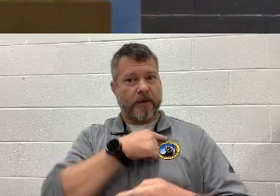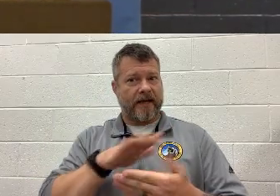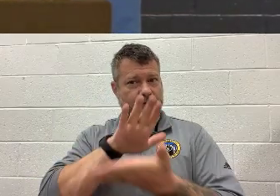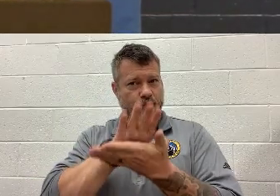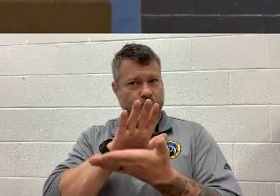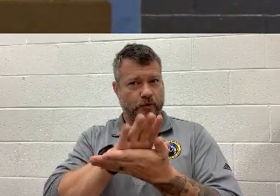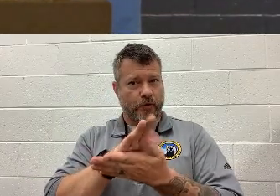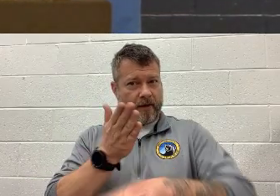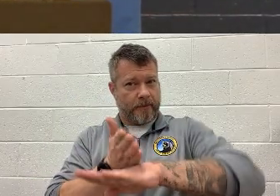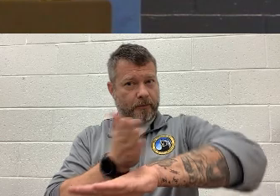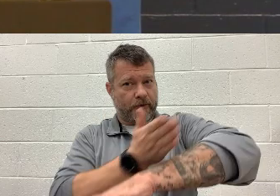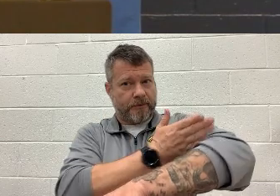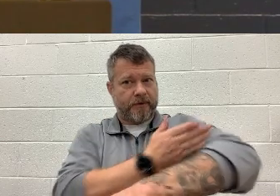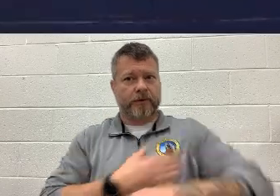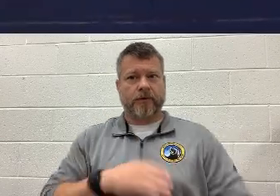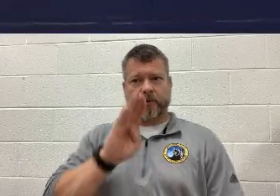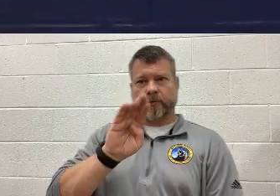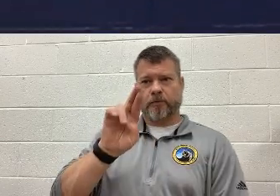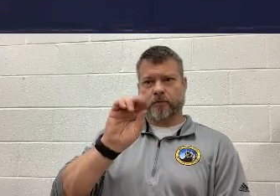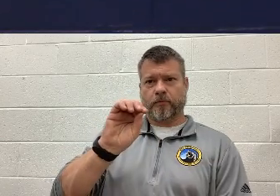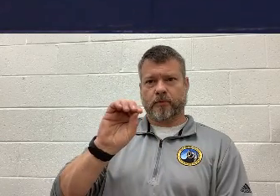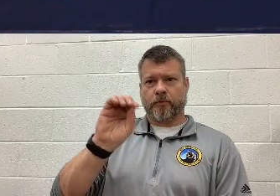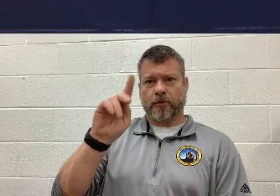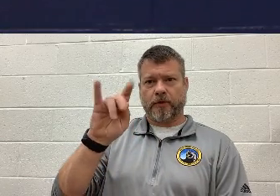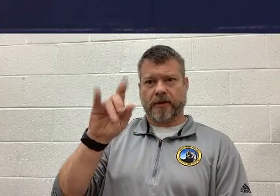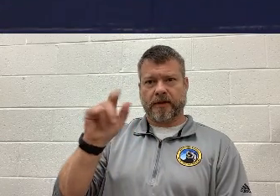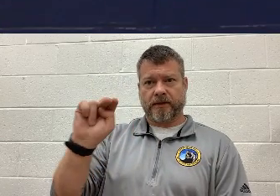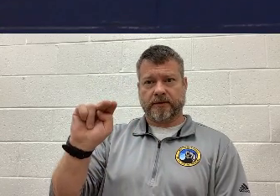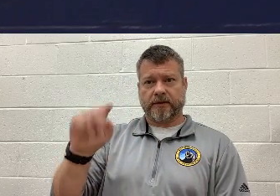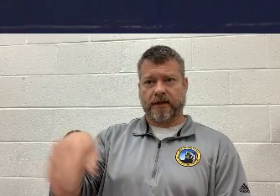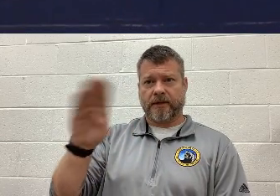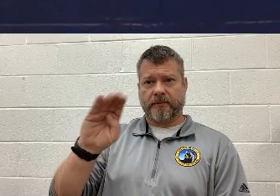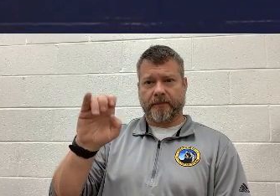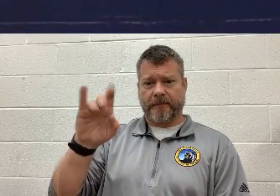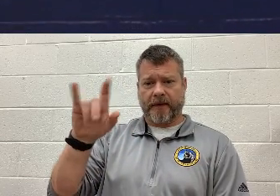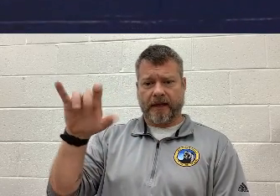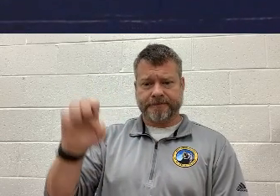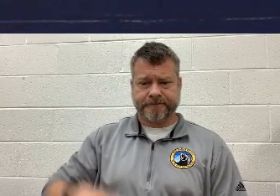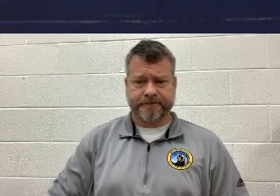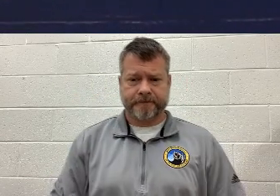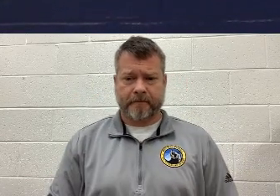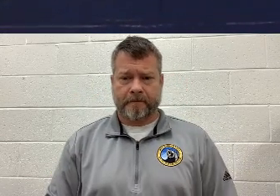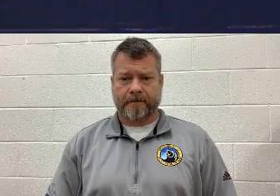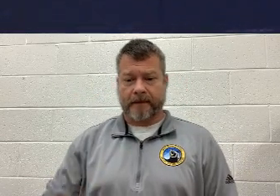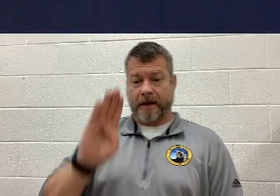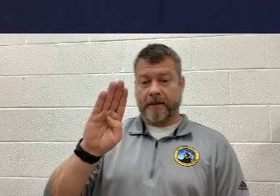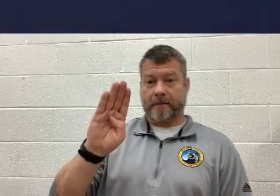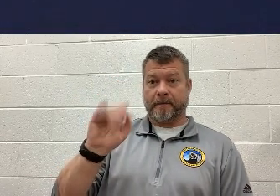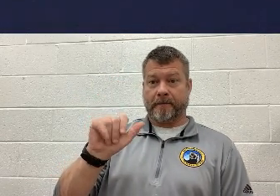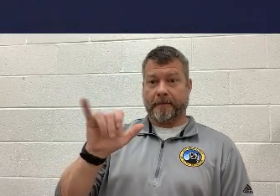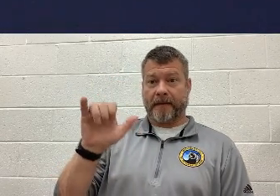Bailey. Welcome to school improvements, I'm Bailey I'm Brooklyn, and today we're